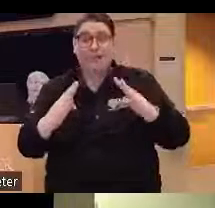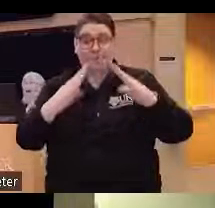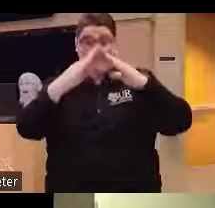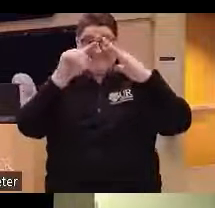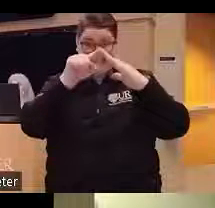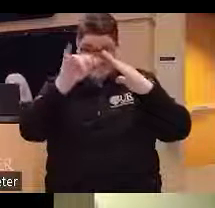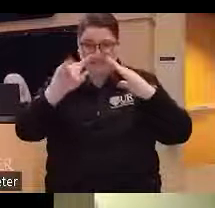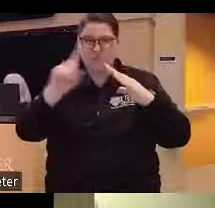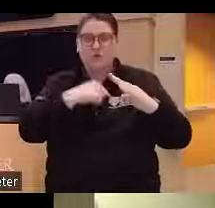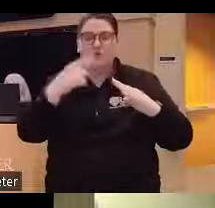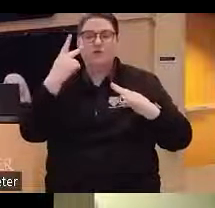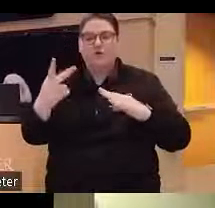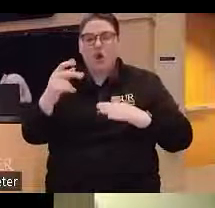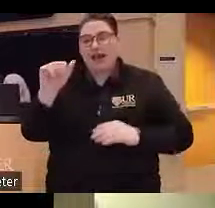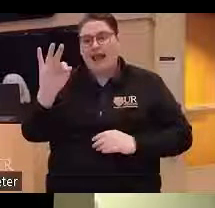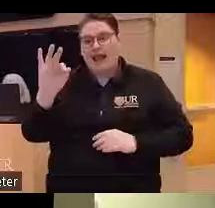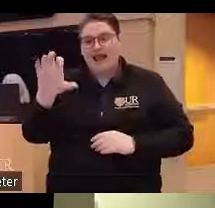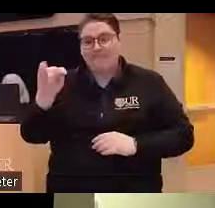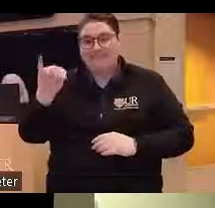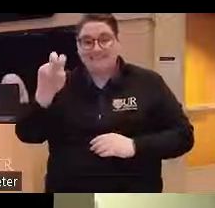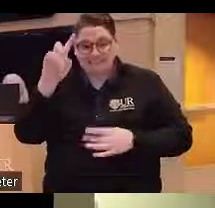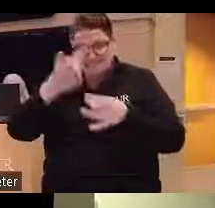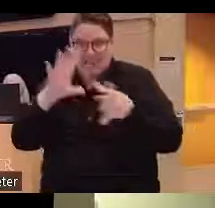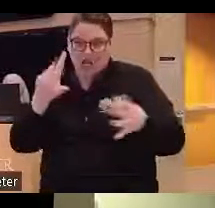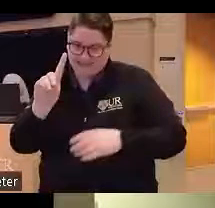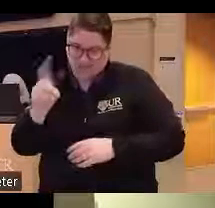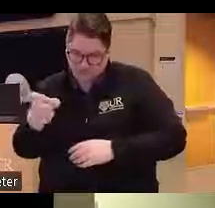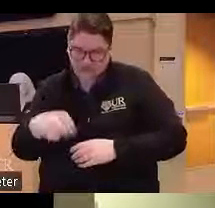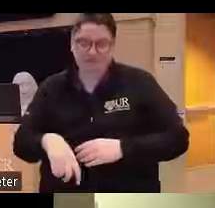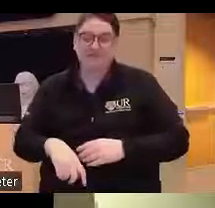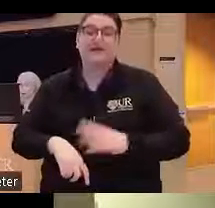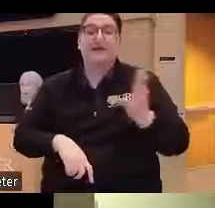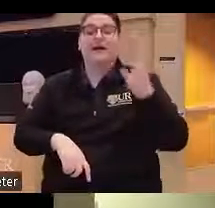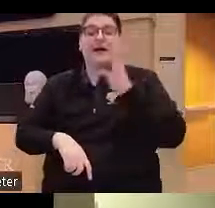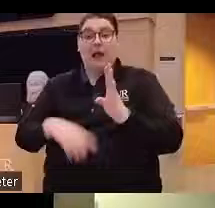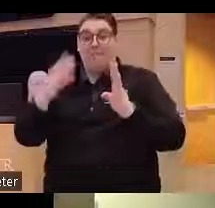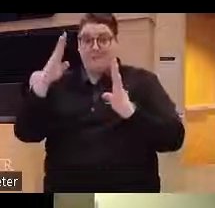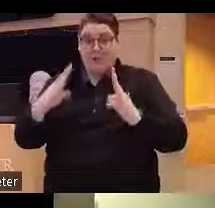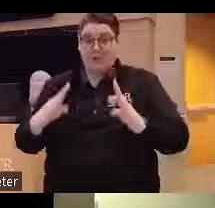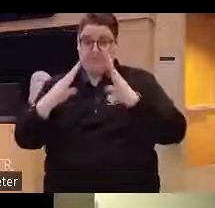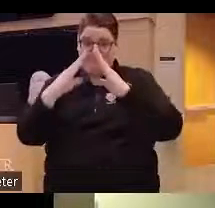saw affective di psychotic diagnosis and then the peak in blue and this is month-to-month